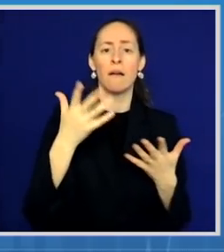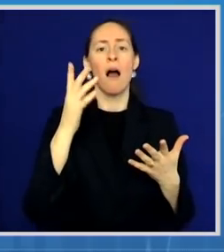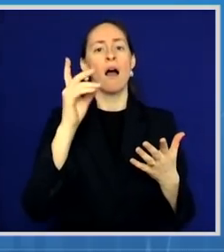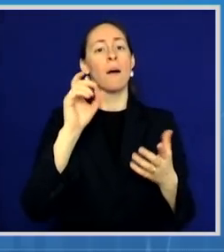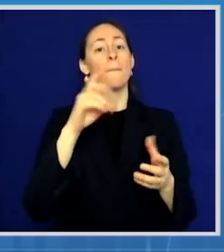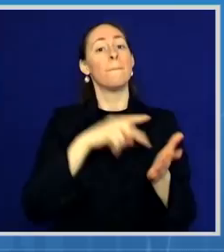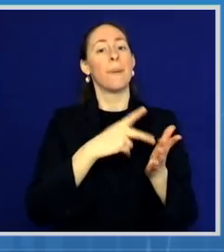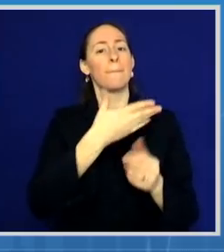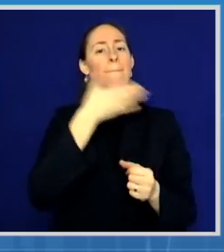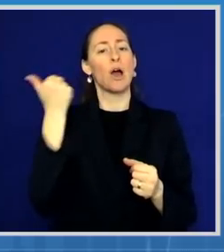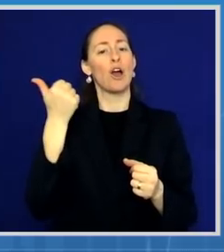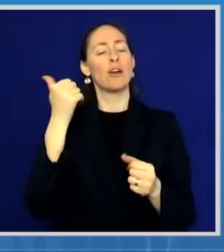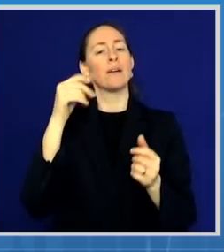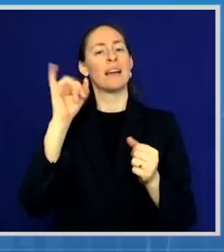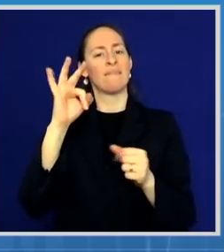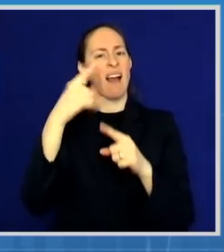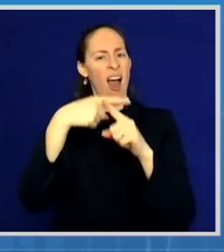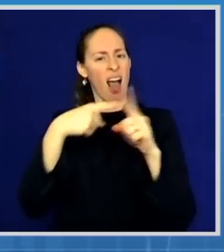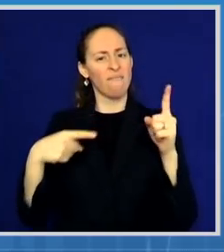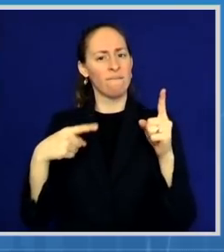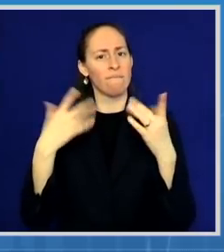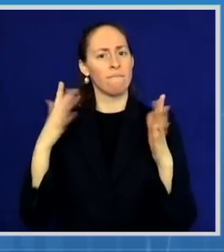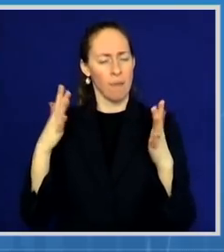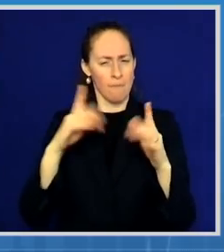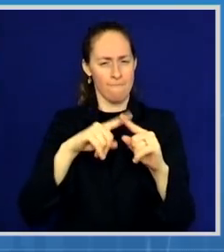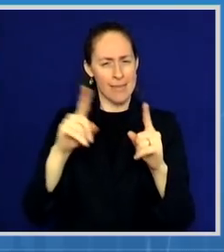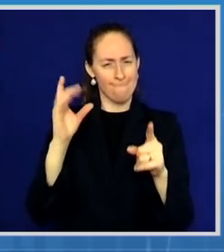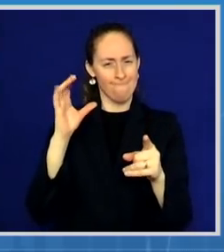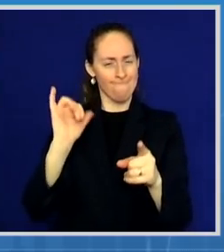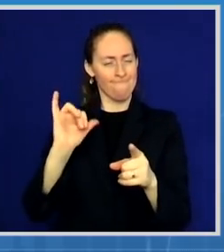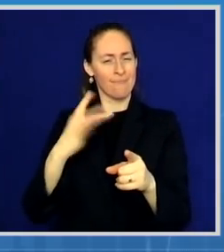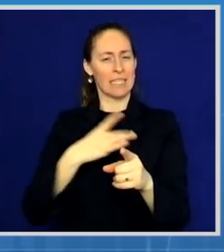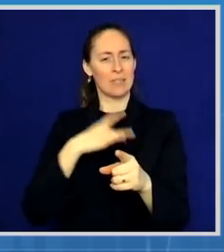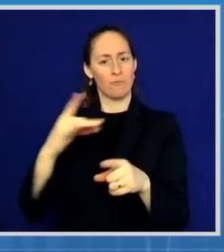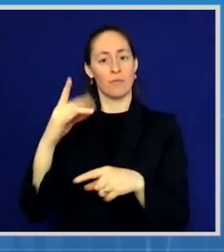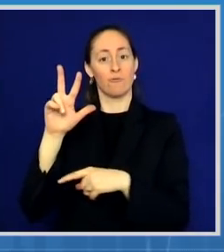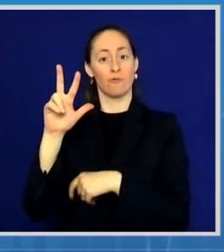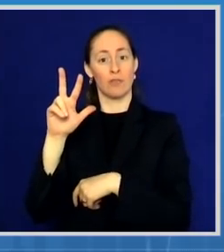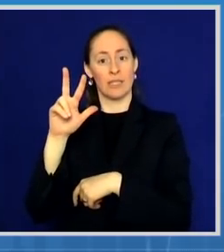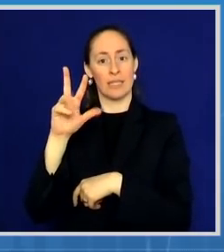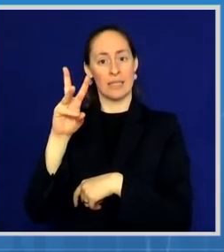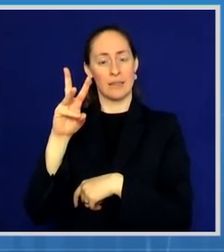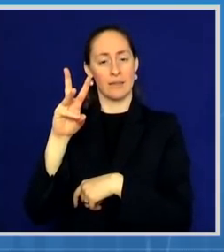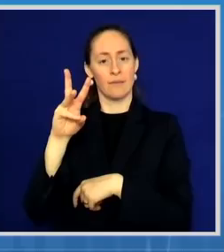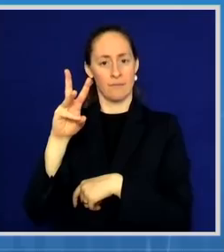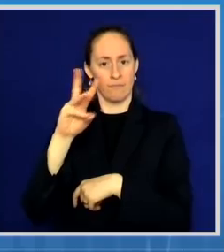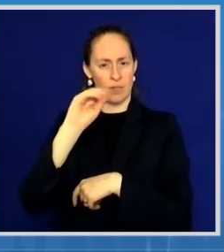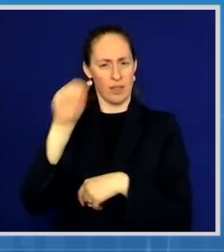but there's a 36 fold difference of getting fully vaccinated